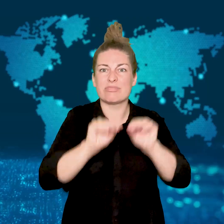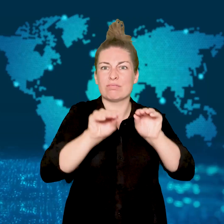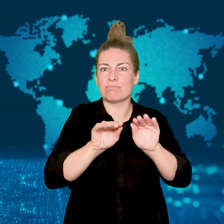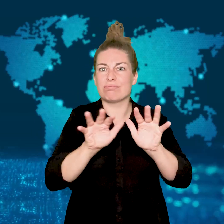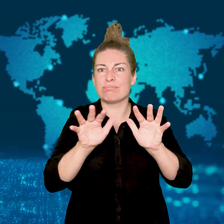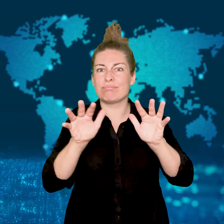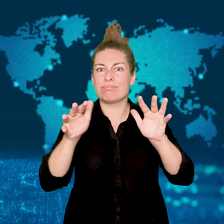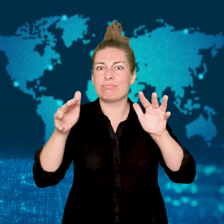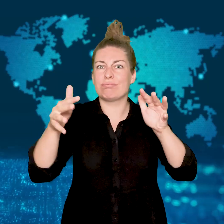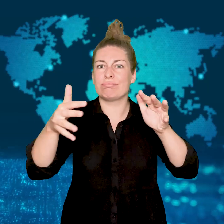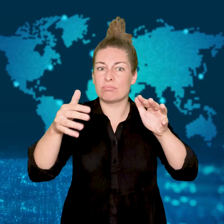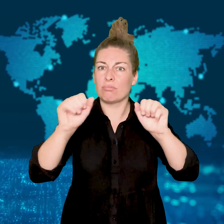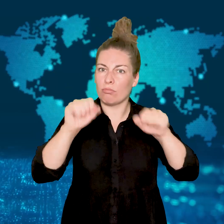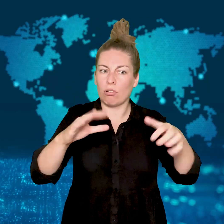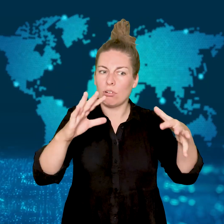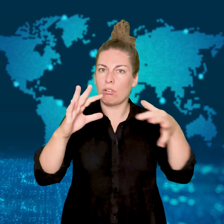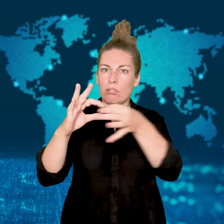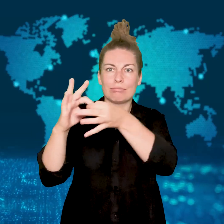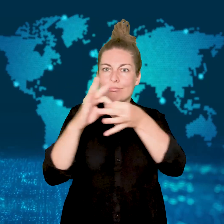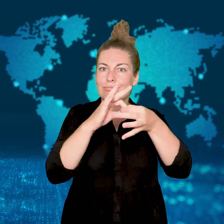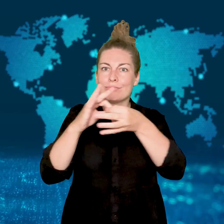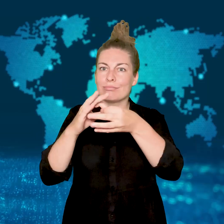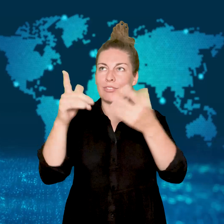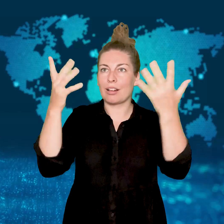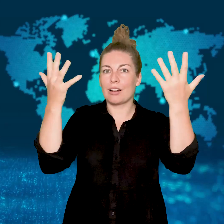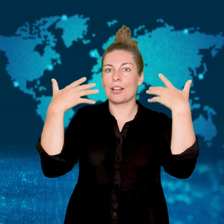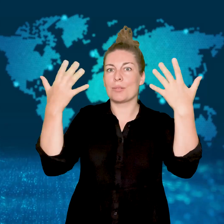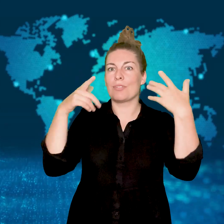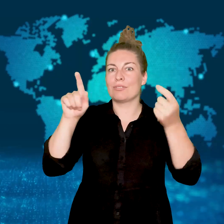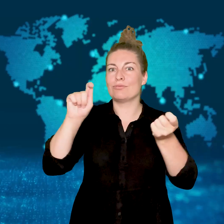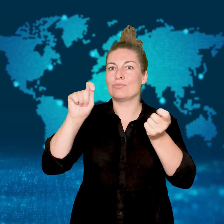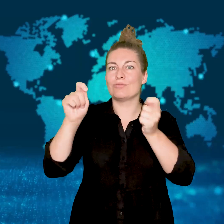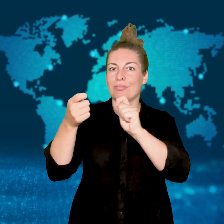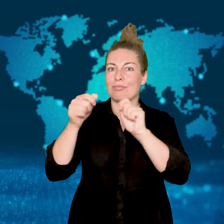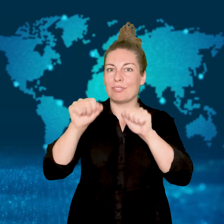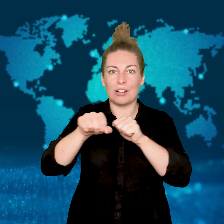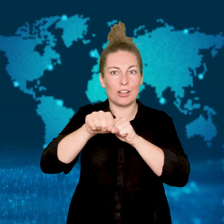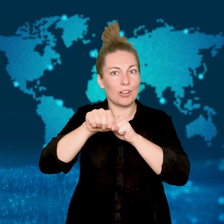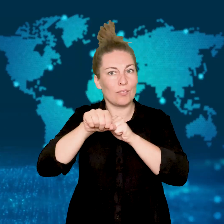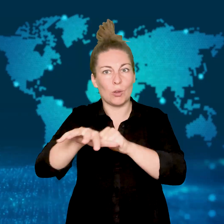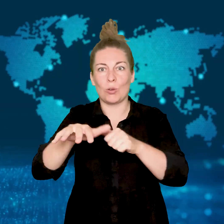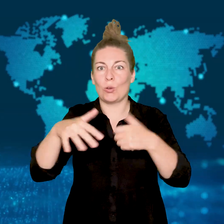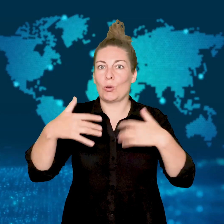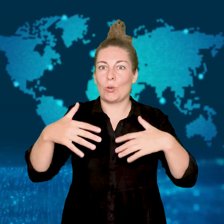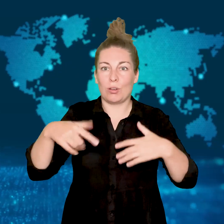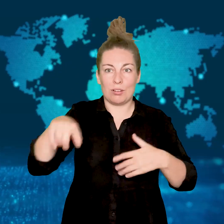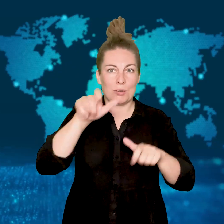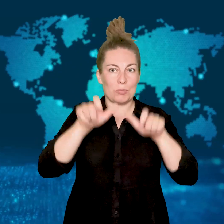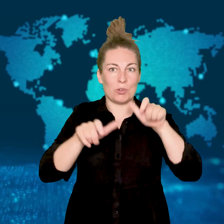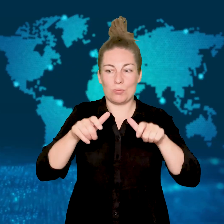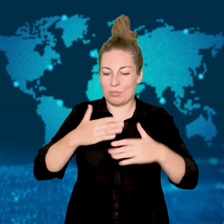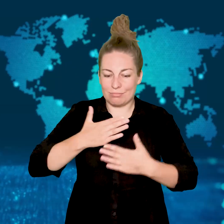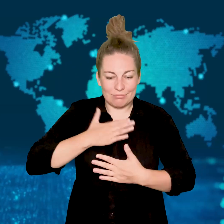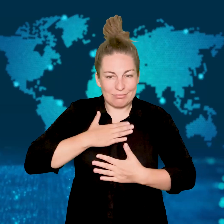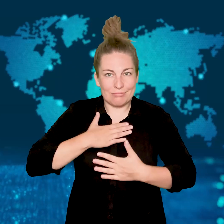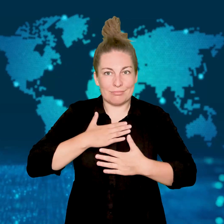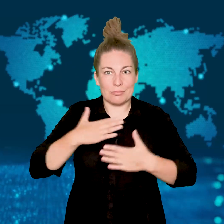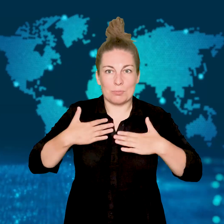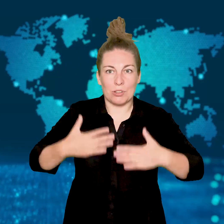the impact of climate change may threaten life and the way of